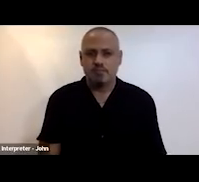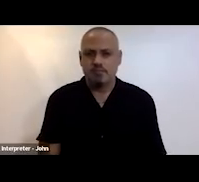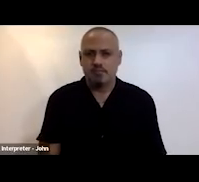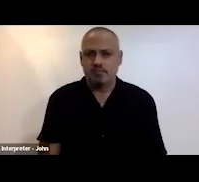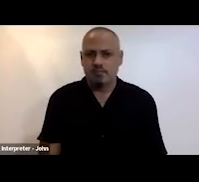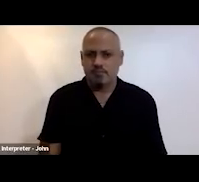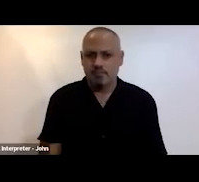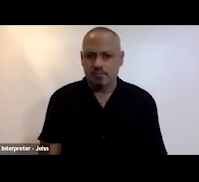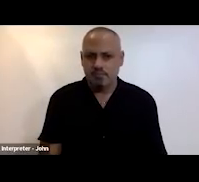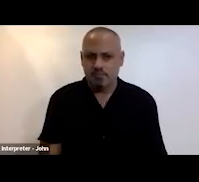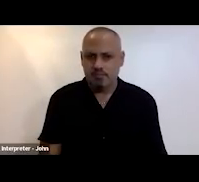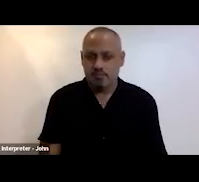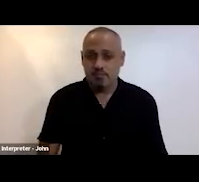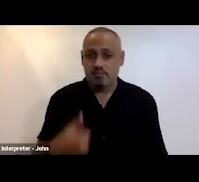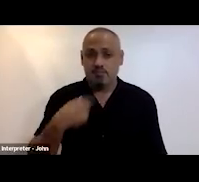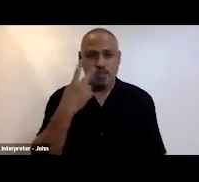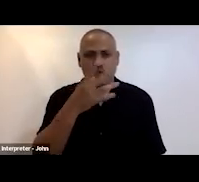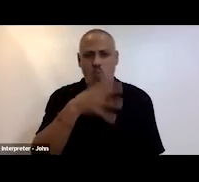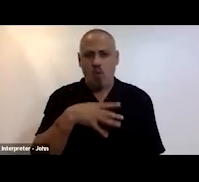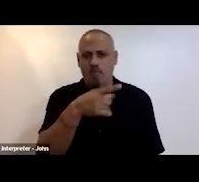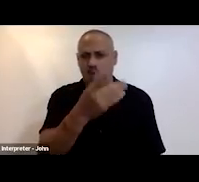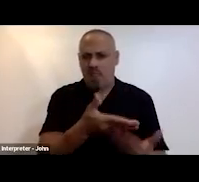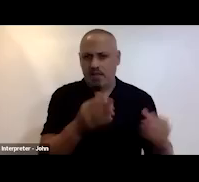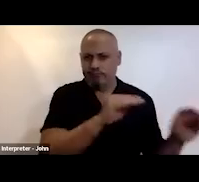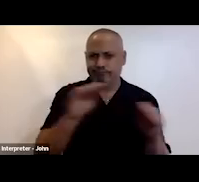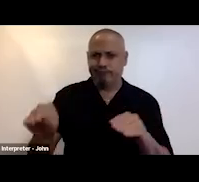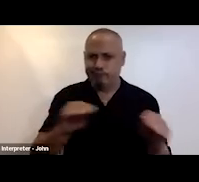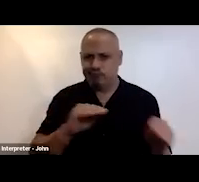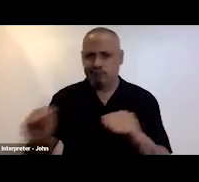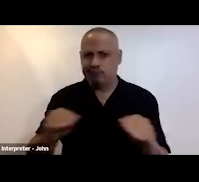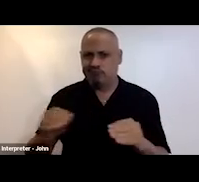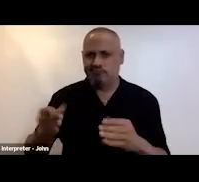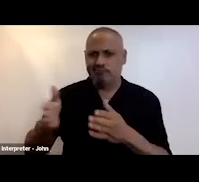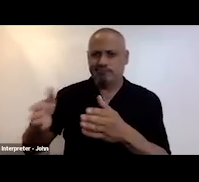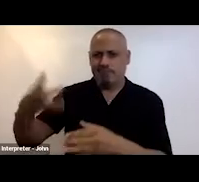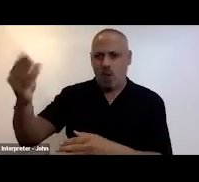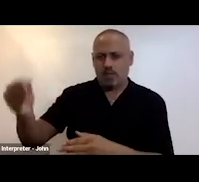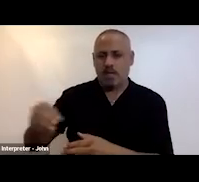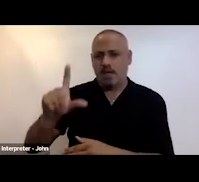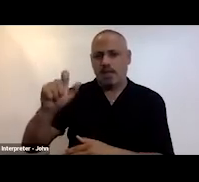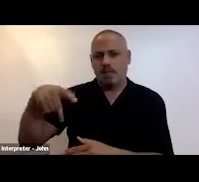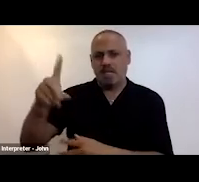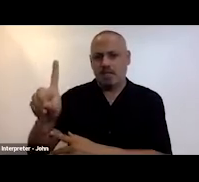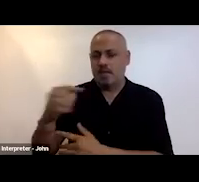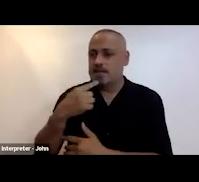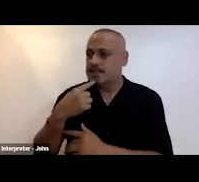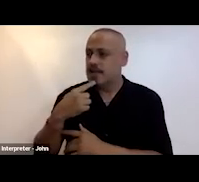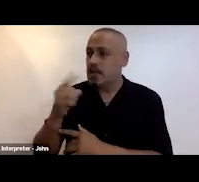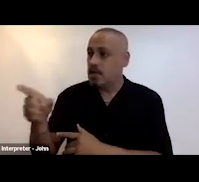[Interviewer] Came across a woman moving her stuff to the sidewalk. LAPD said that the apartment building